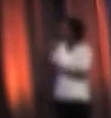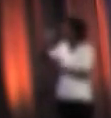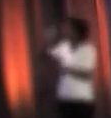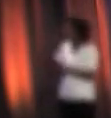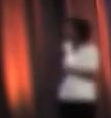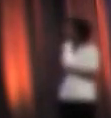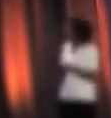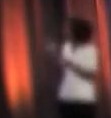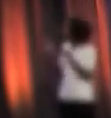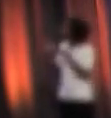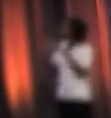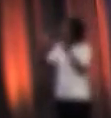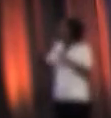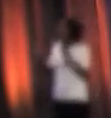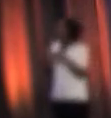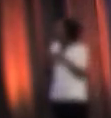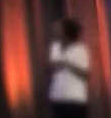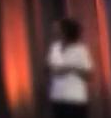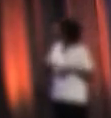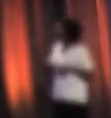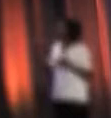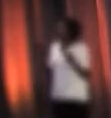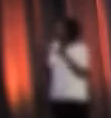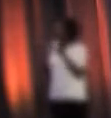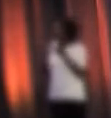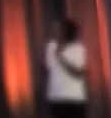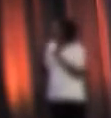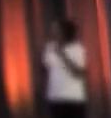2 000 participants around the world; the inaugural